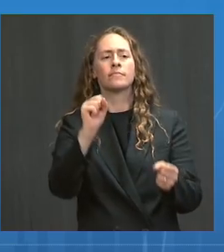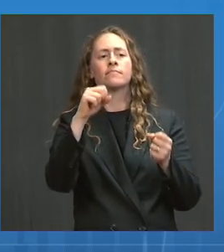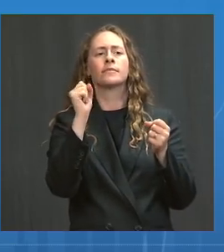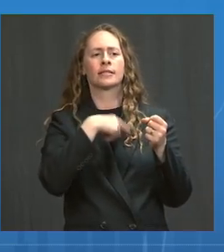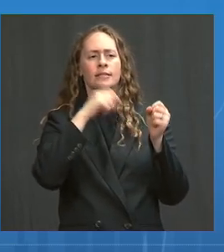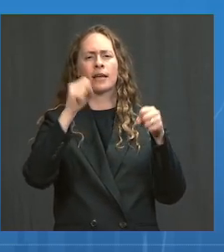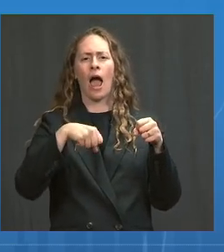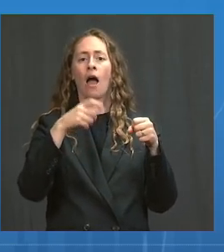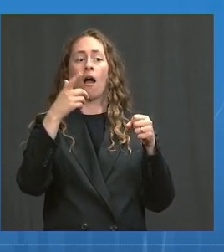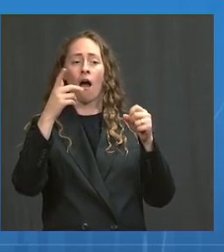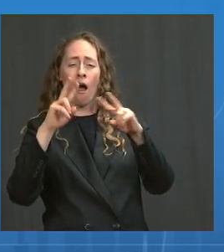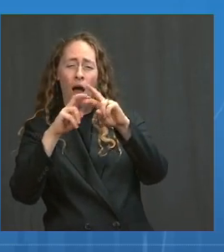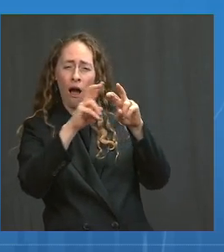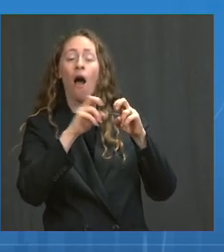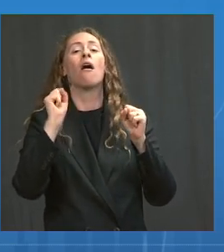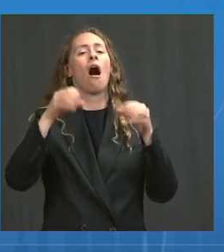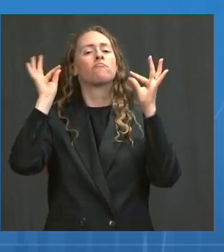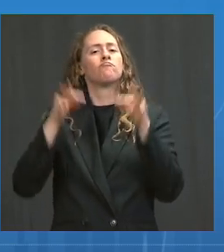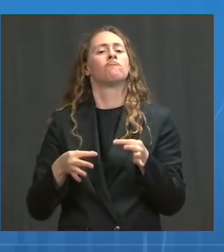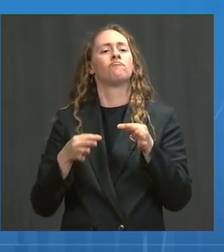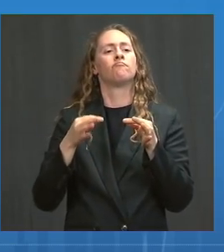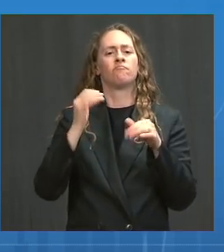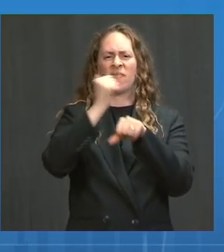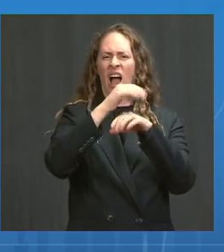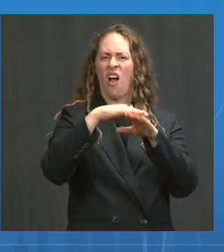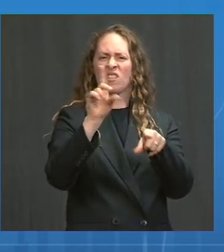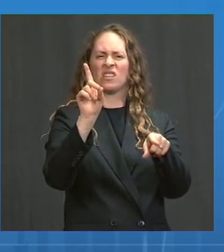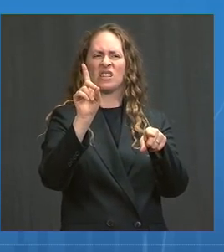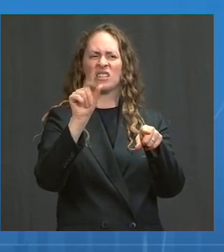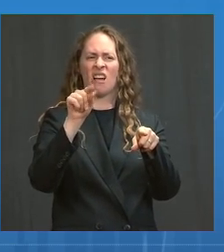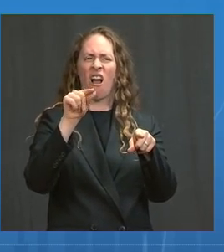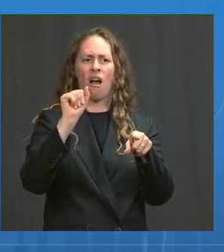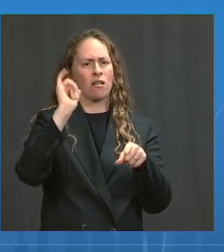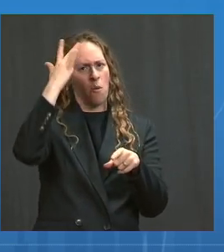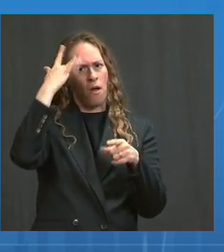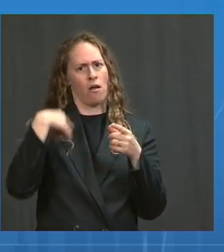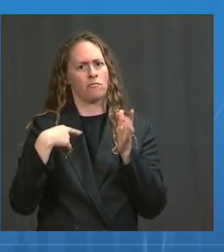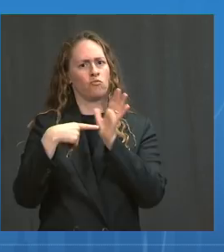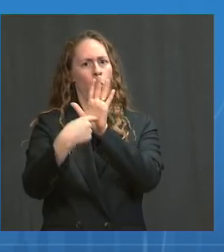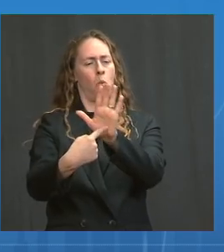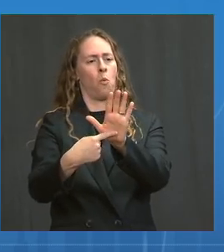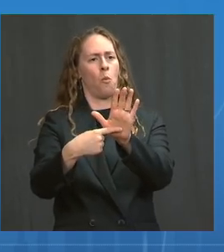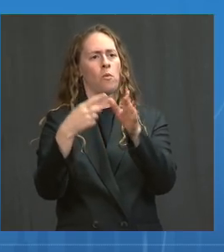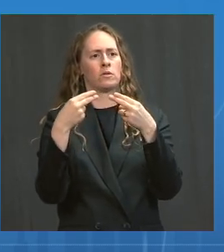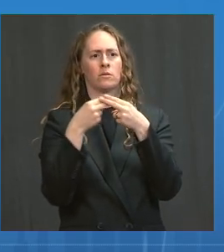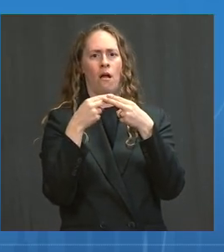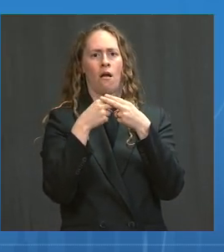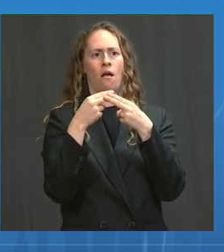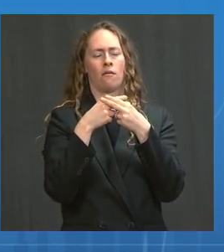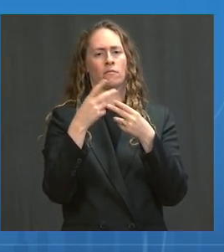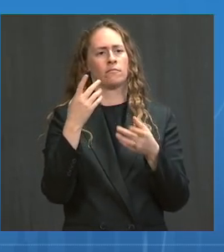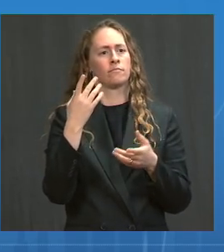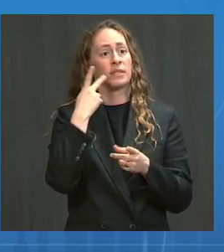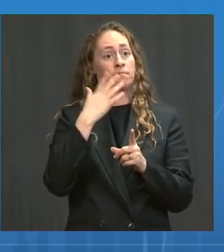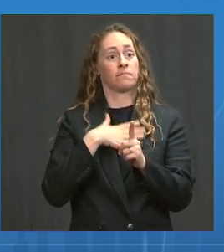And that's the reason why I show that slide -- that, from the standpoint of data right now,